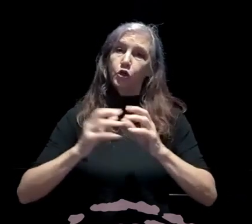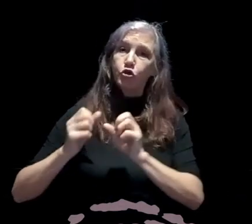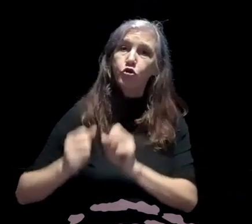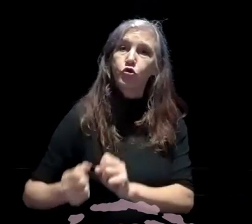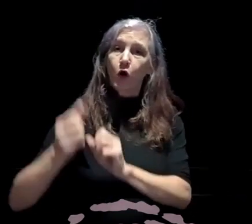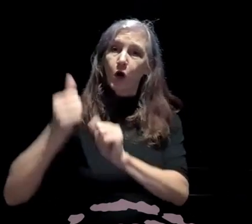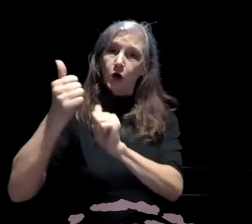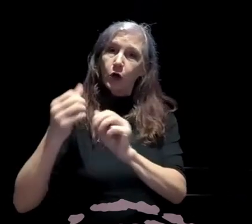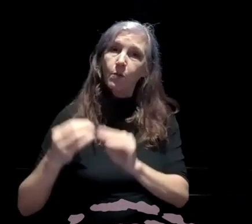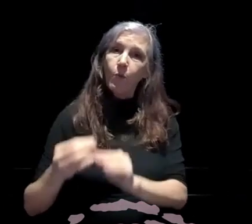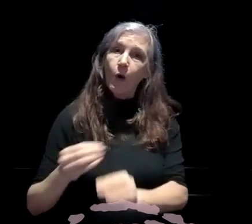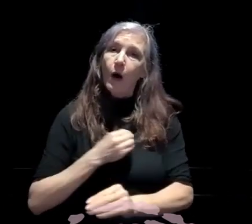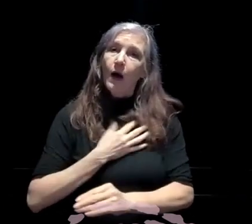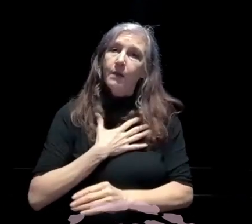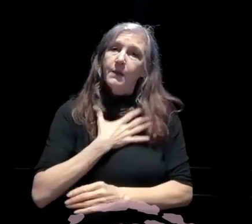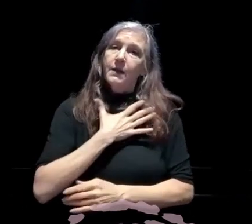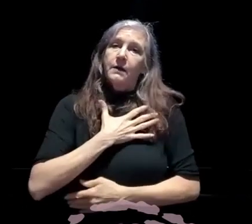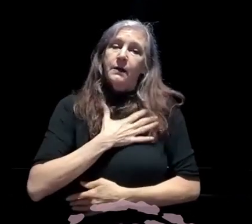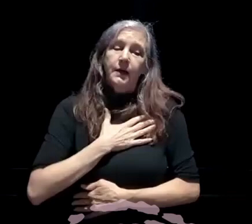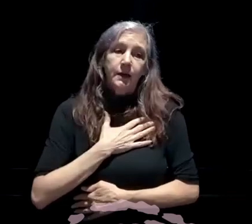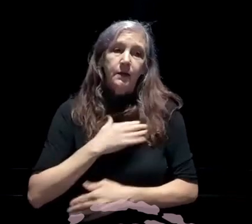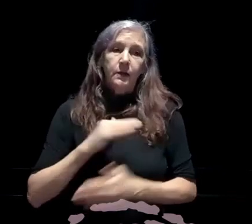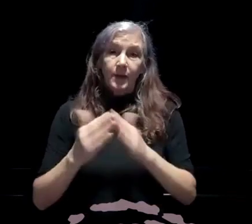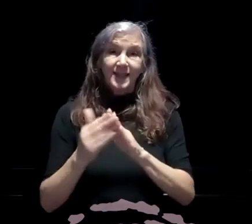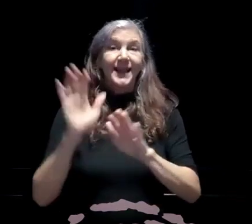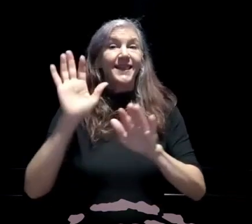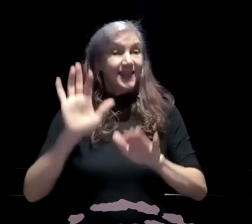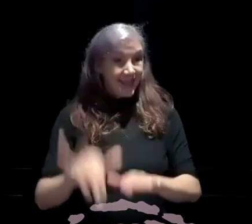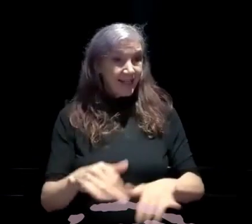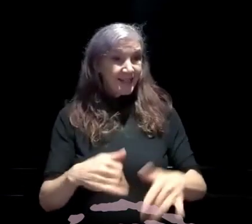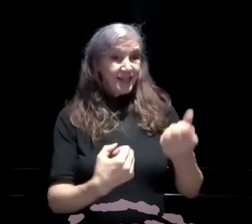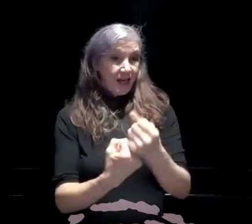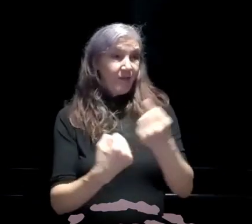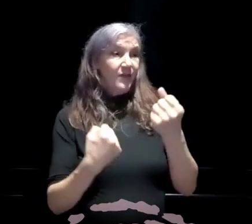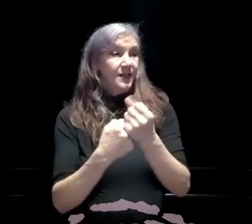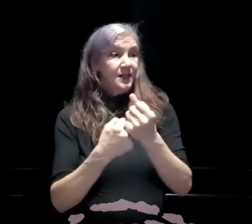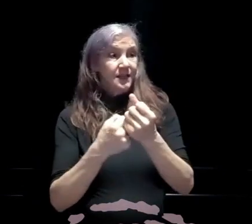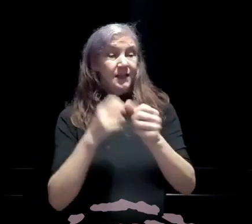This is advocacy.